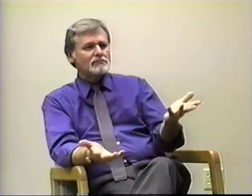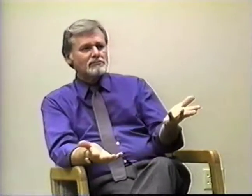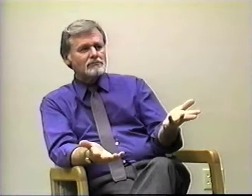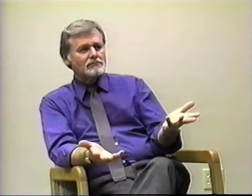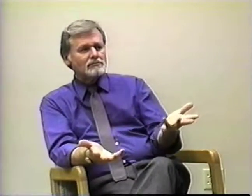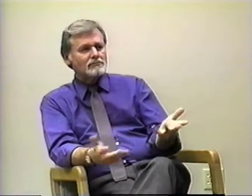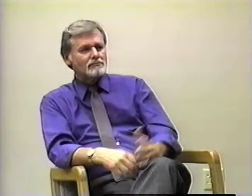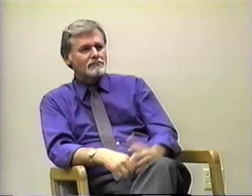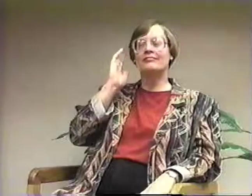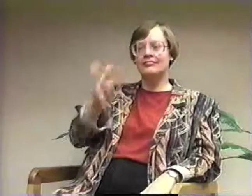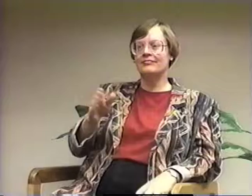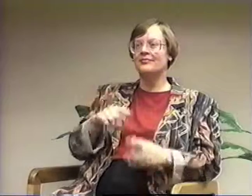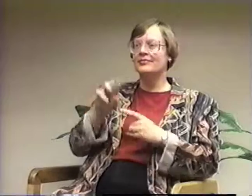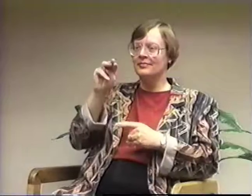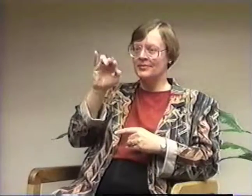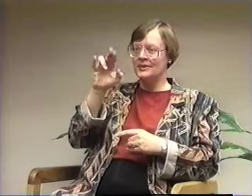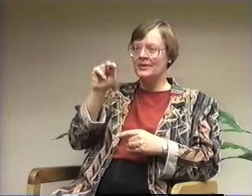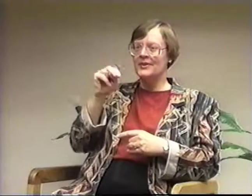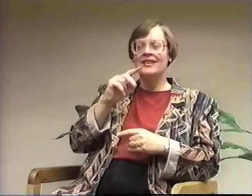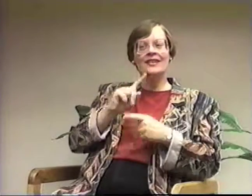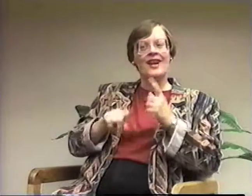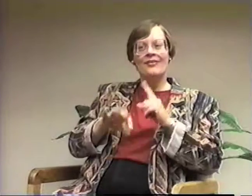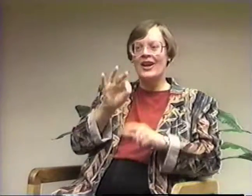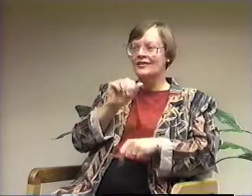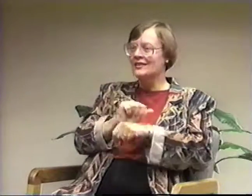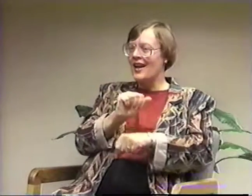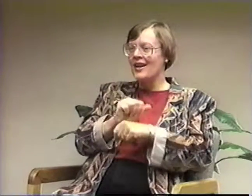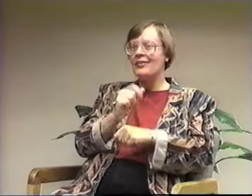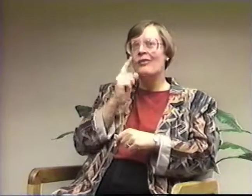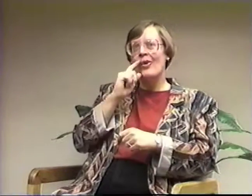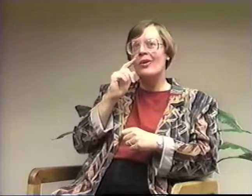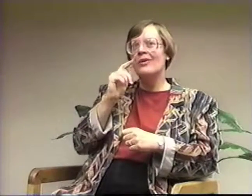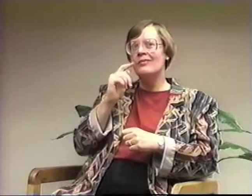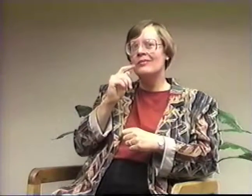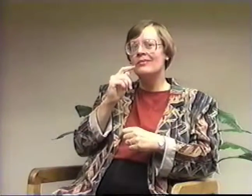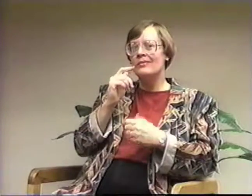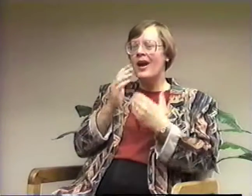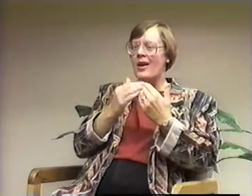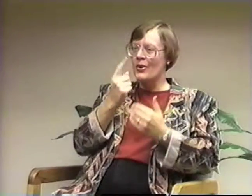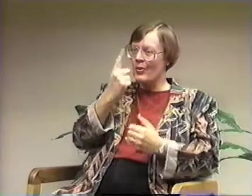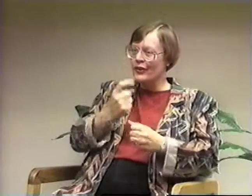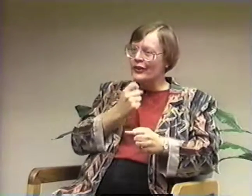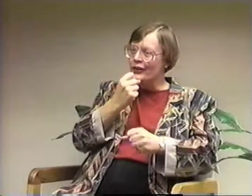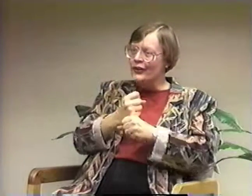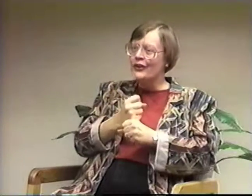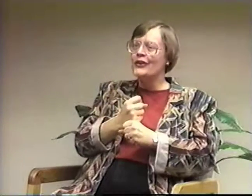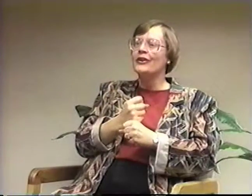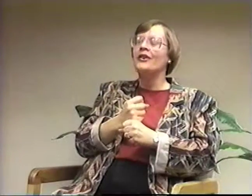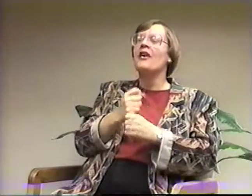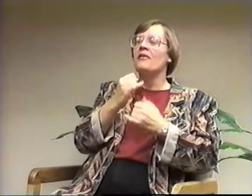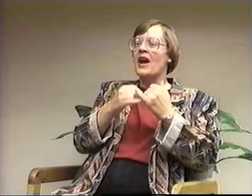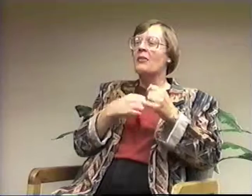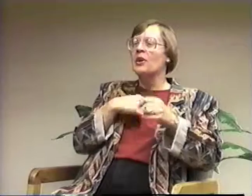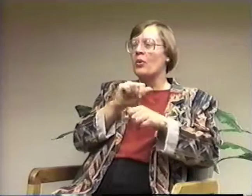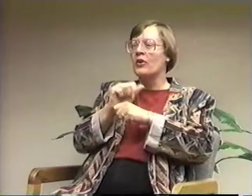or did you take some other path? I wanted to come back to Minnesota but I didn't find a job.